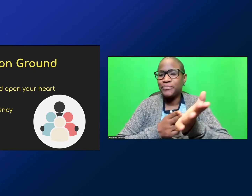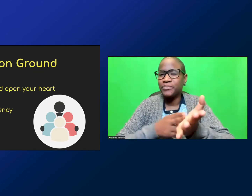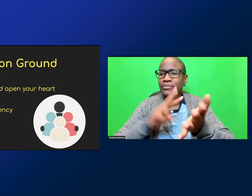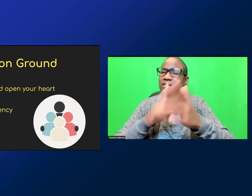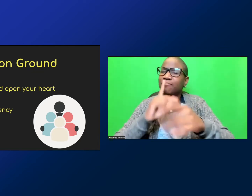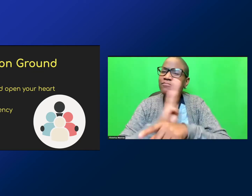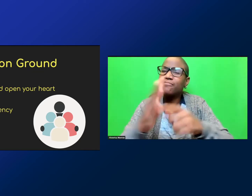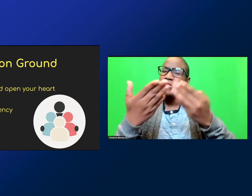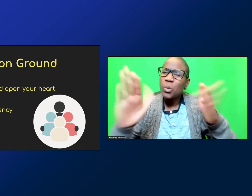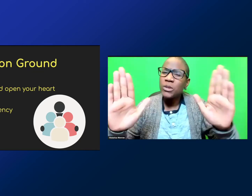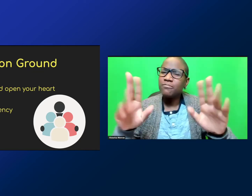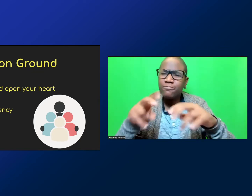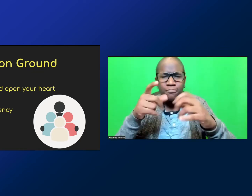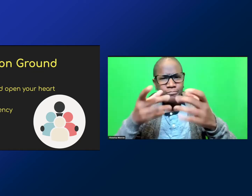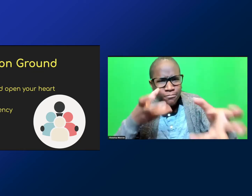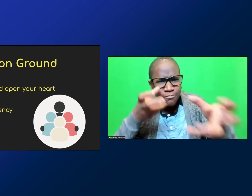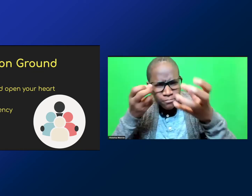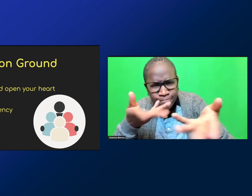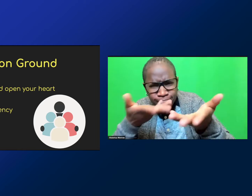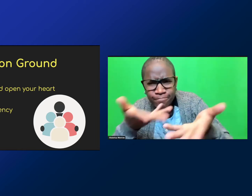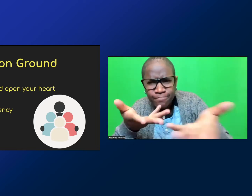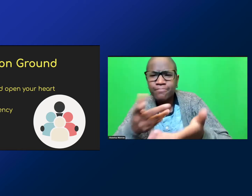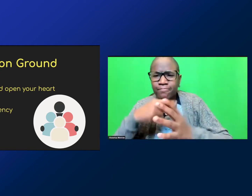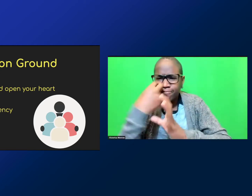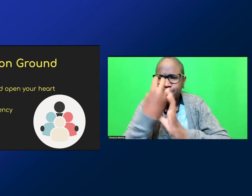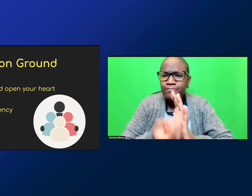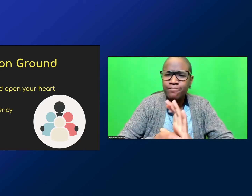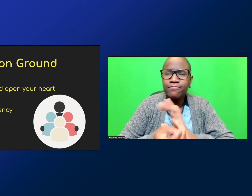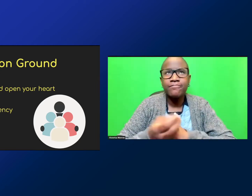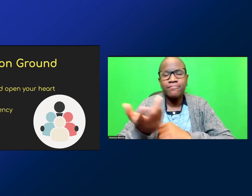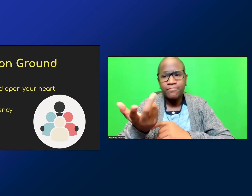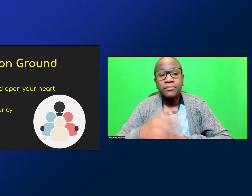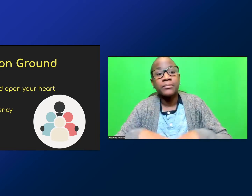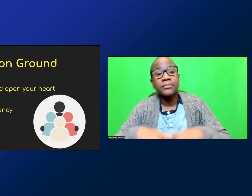move forward so firstly i have listed is to learn authentically i really encourage you to approach